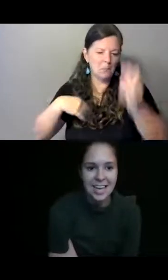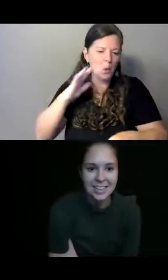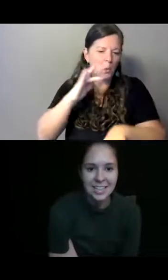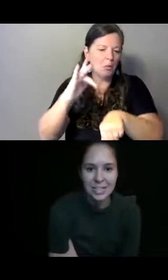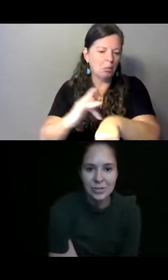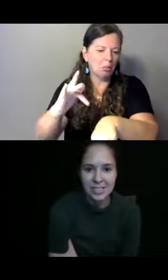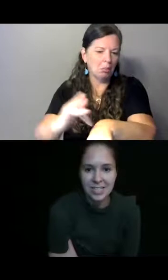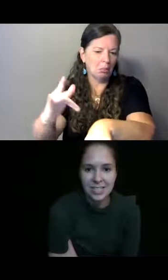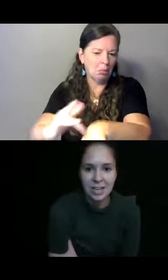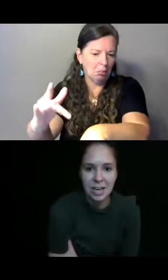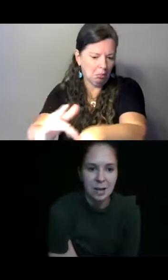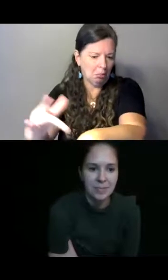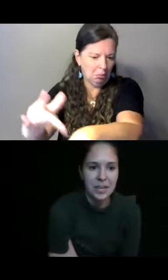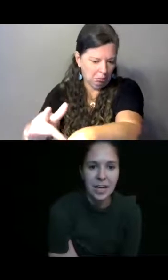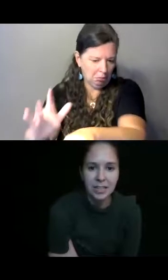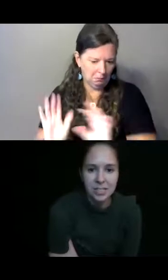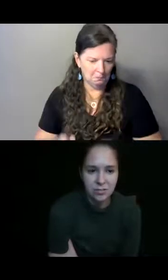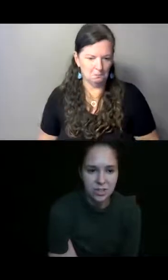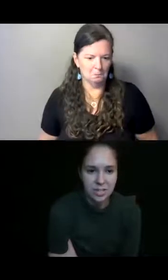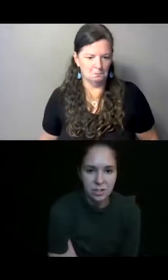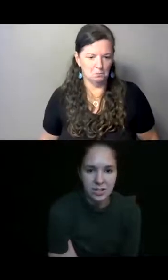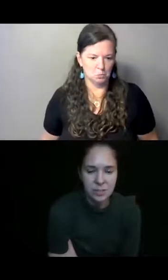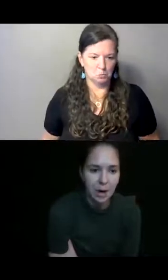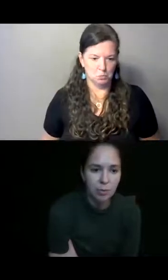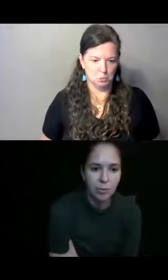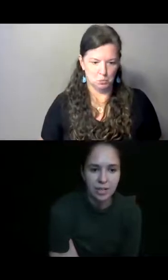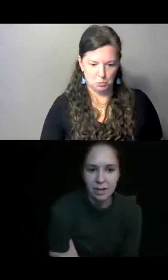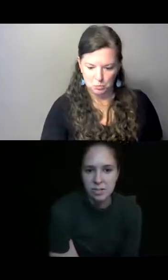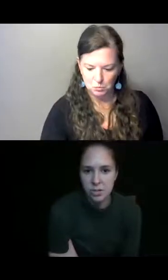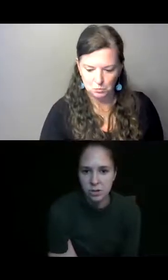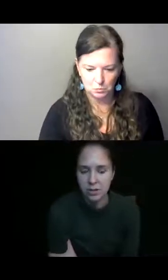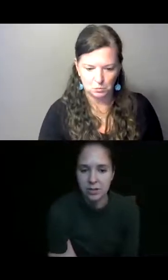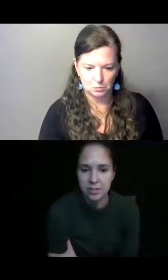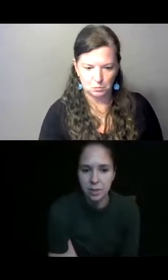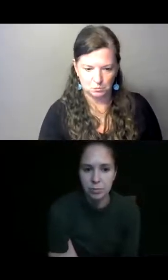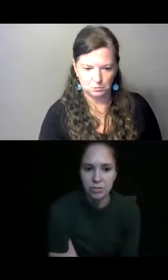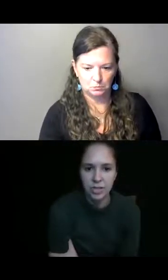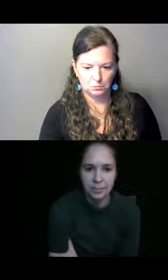and then you see a list of things on this PowerPoint and I'll touch on some briefly.